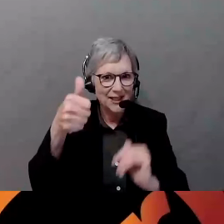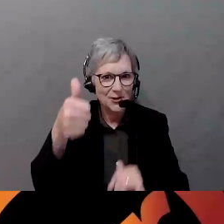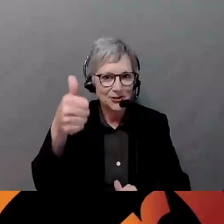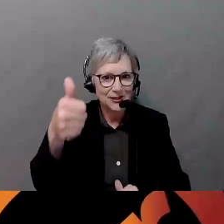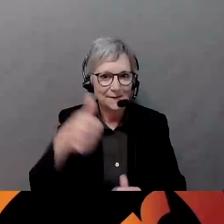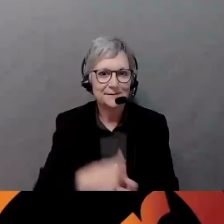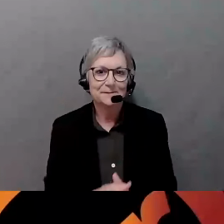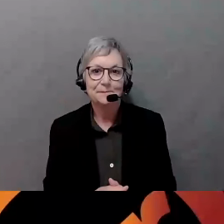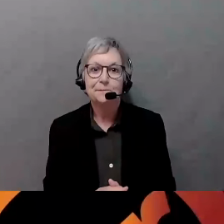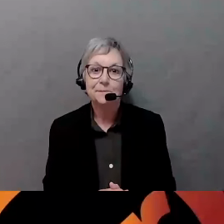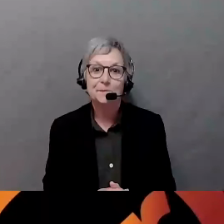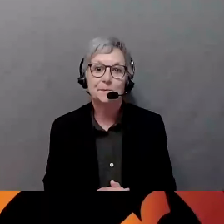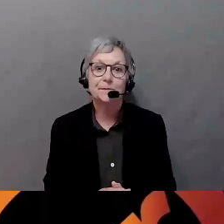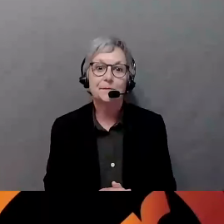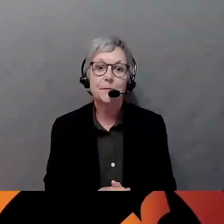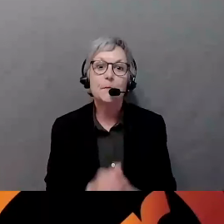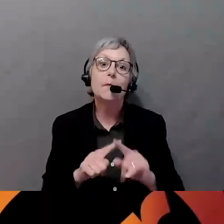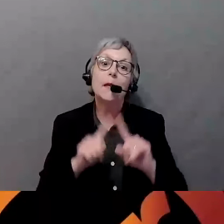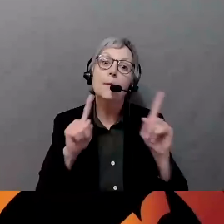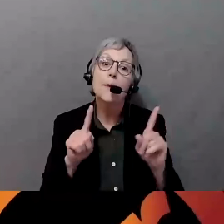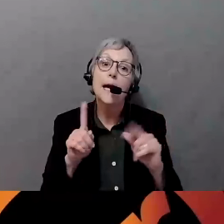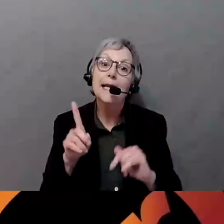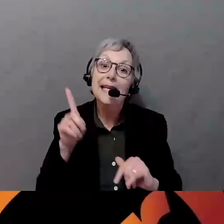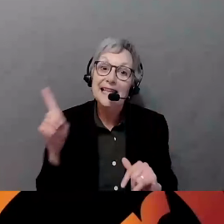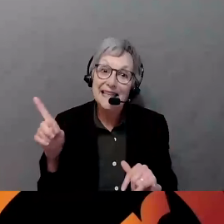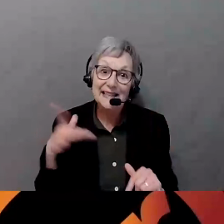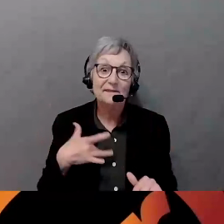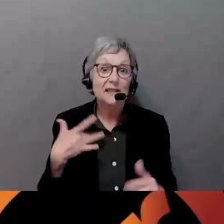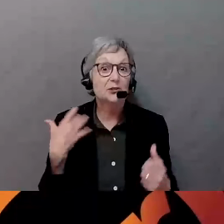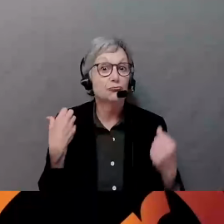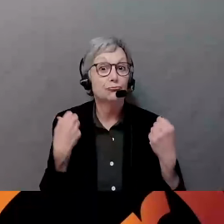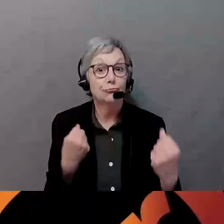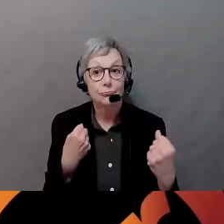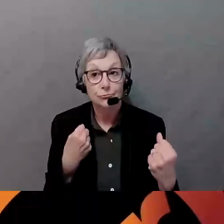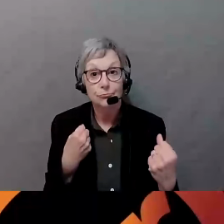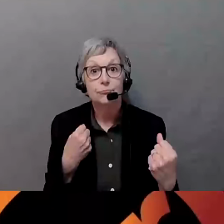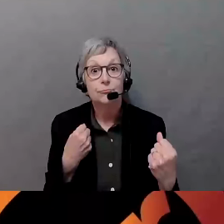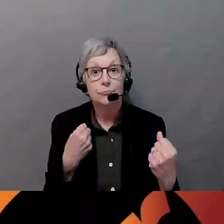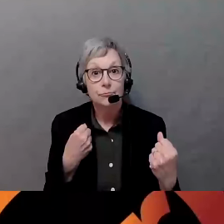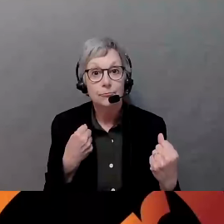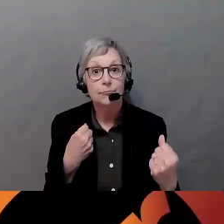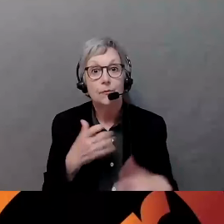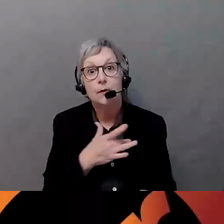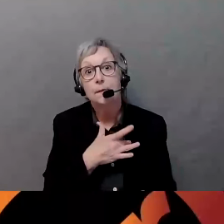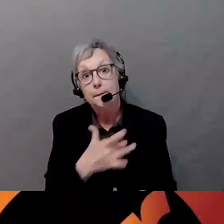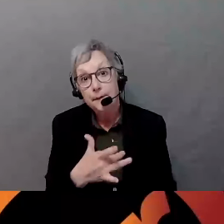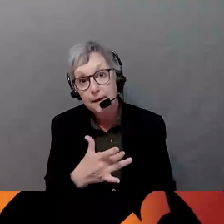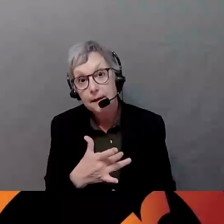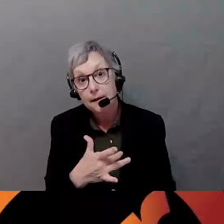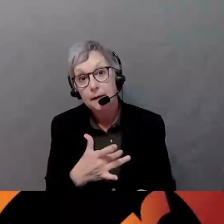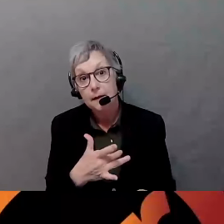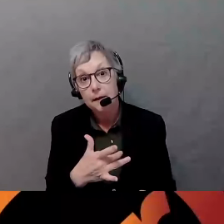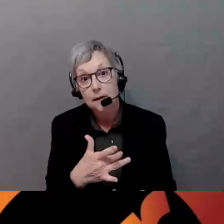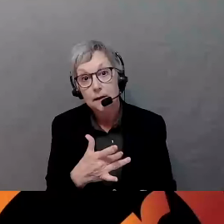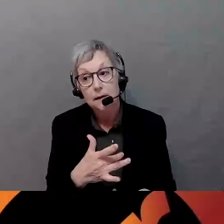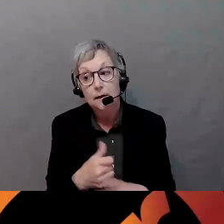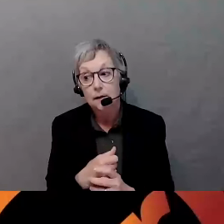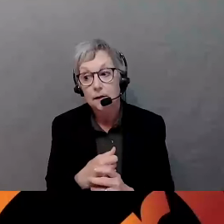HE FEELS STRONGLY THAT THE OBJECTIVE IS KEEP PEOPLE FROM BECOMING